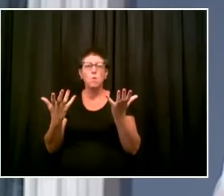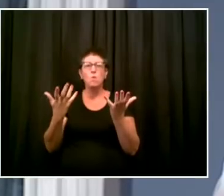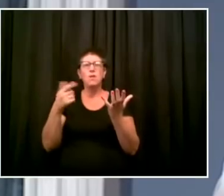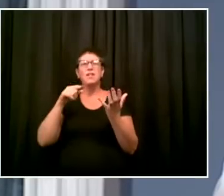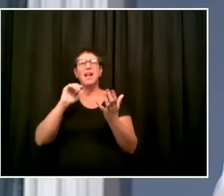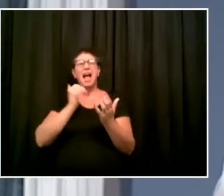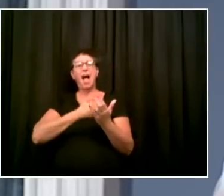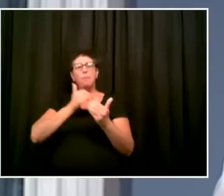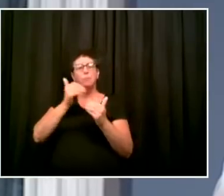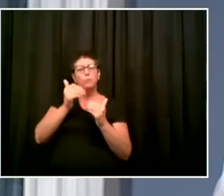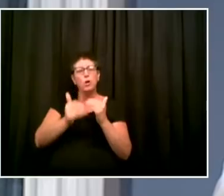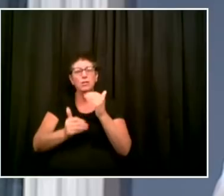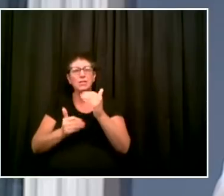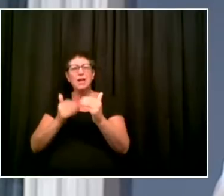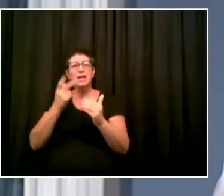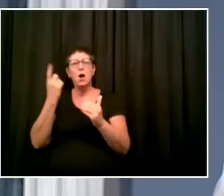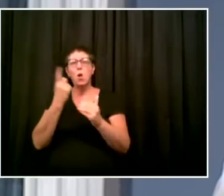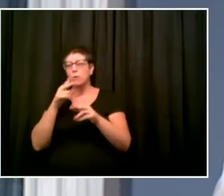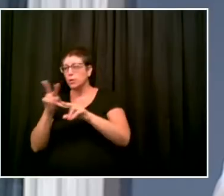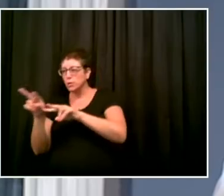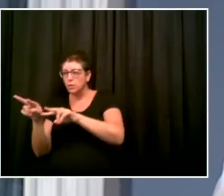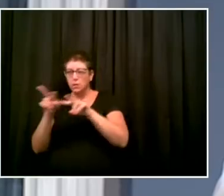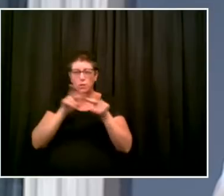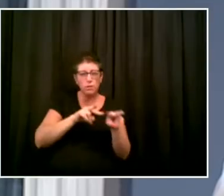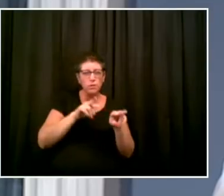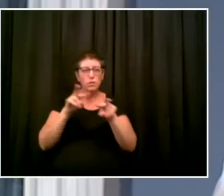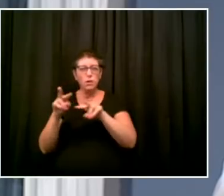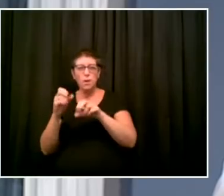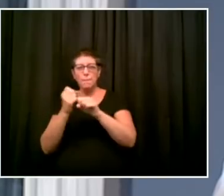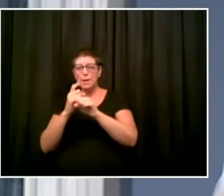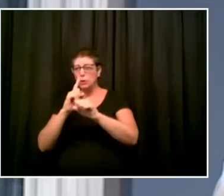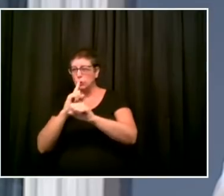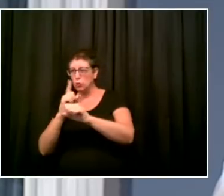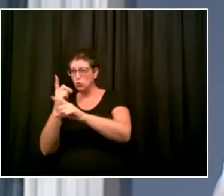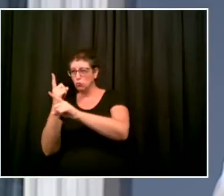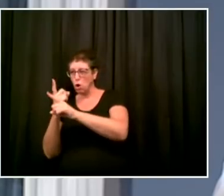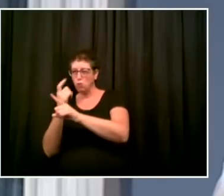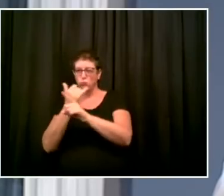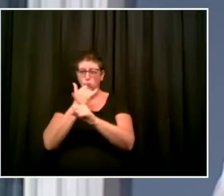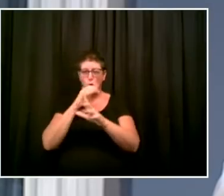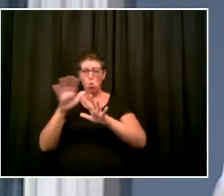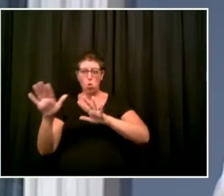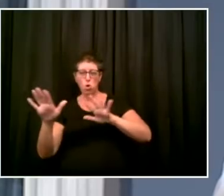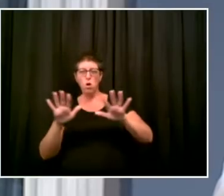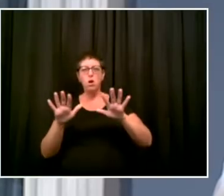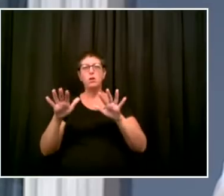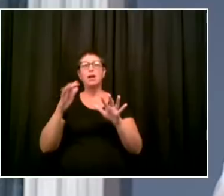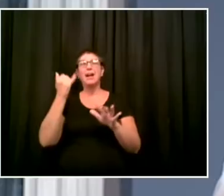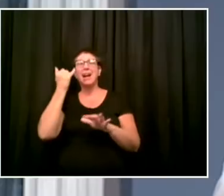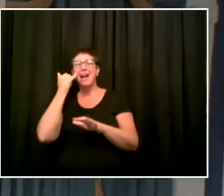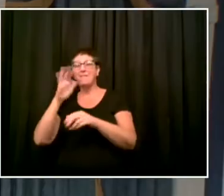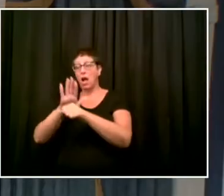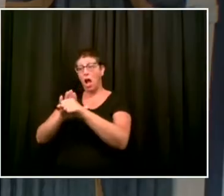IT IS A CONSTANT OPRCESS F O MEASURING IF THERE ARE AREAS